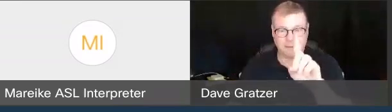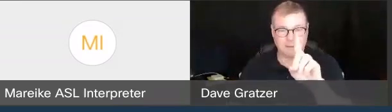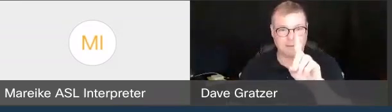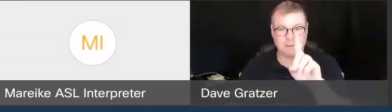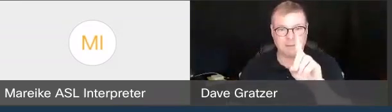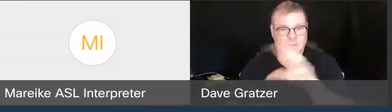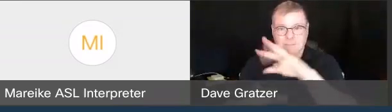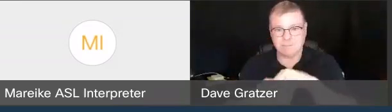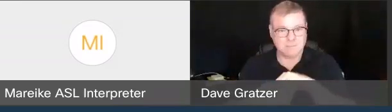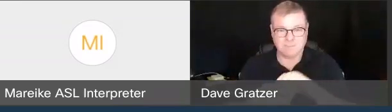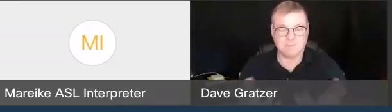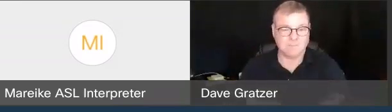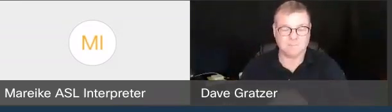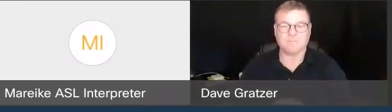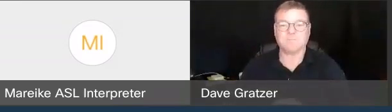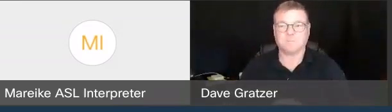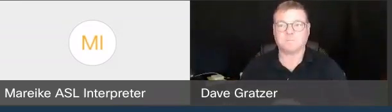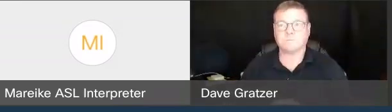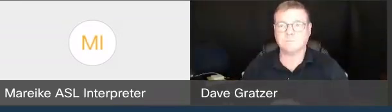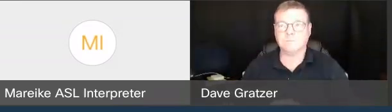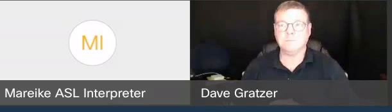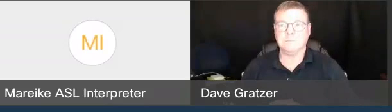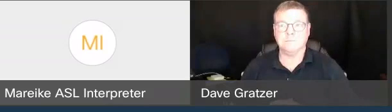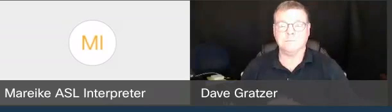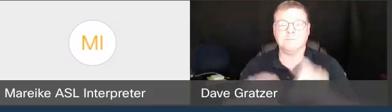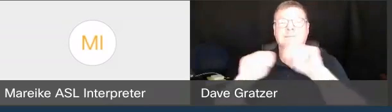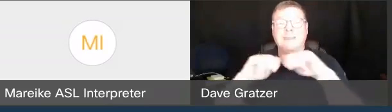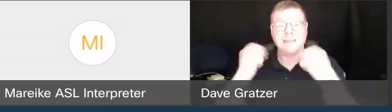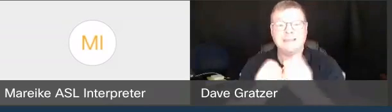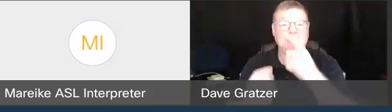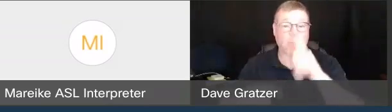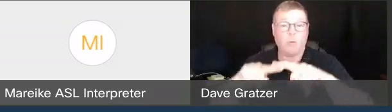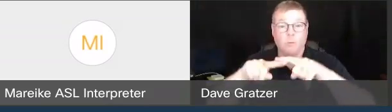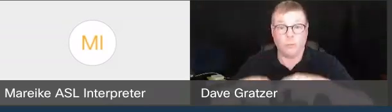don't have Medicaid benefits at that time. So, teams that are relying on Medicaid